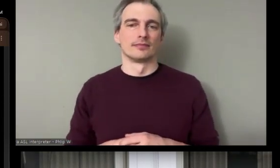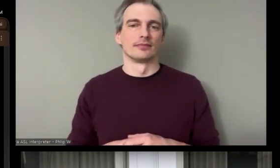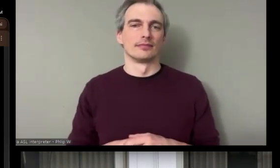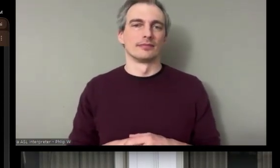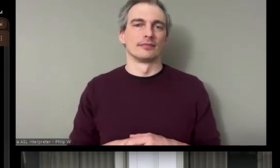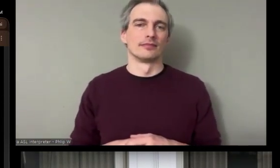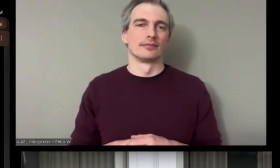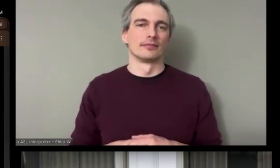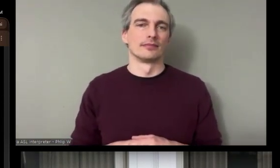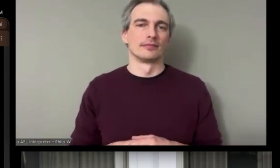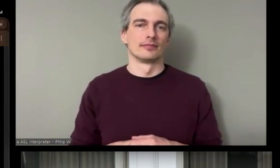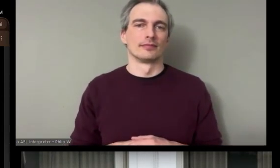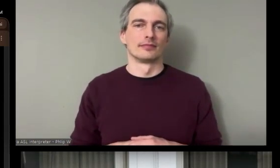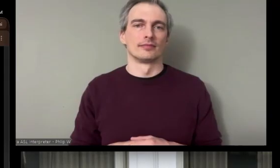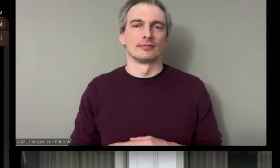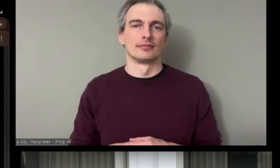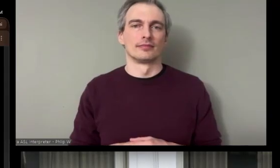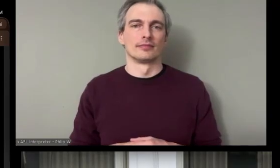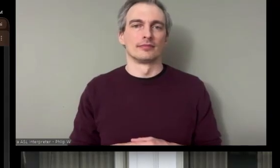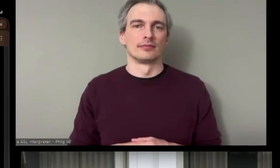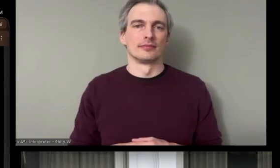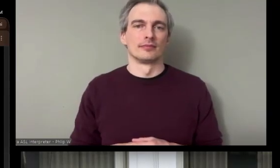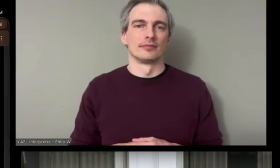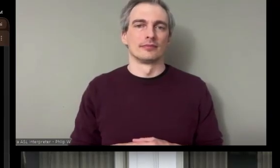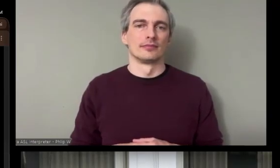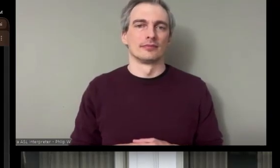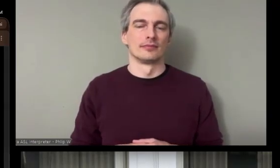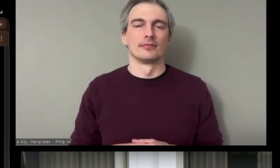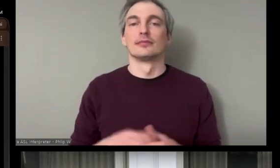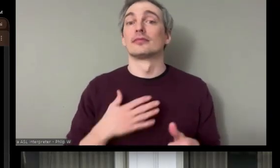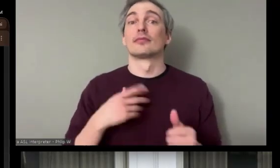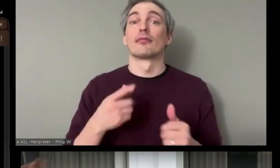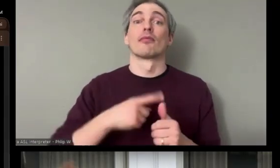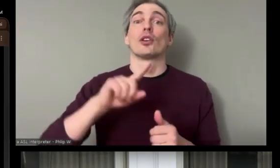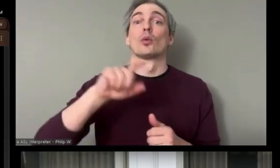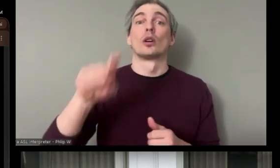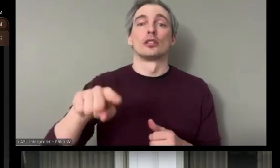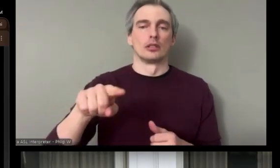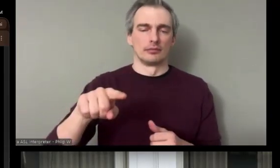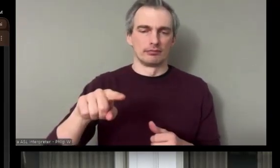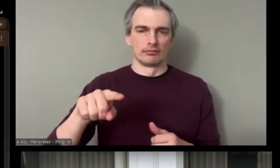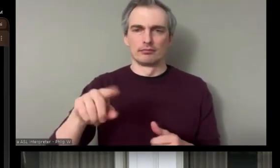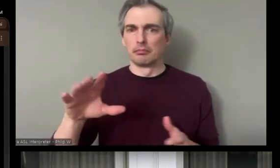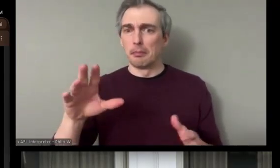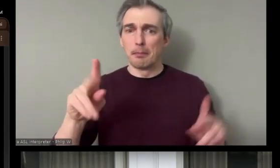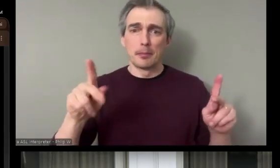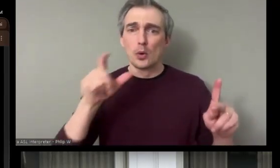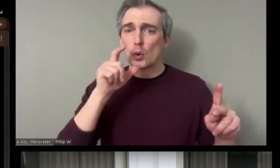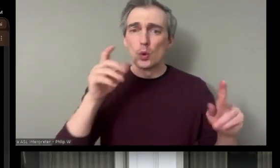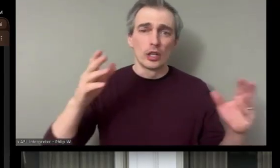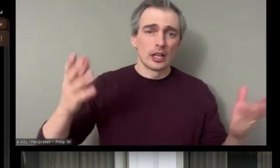So my first question was gonna be: Hey. People that are here with us... Are you joining on the web or